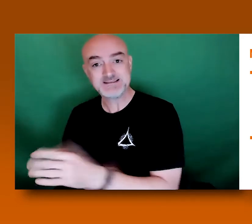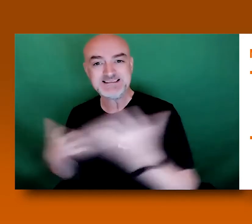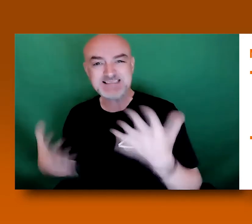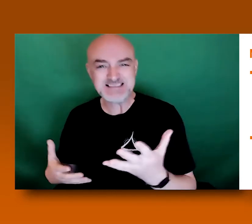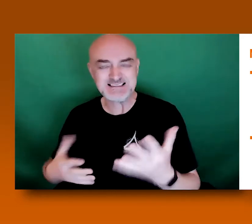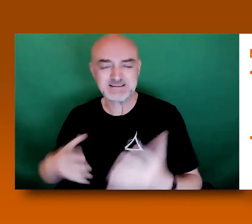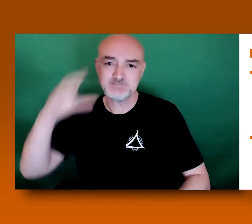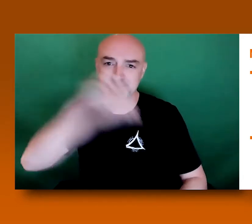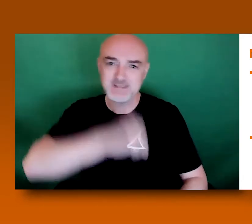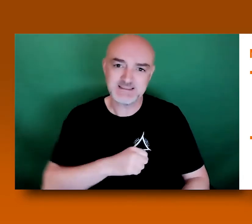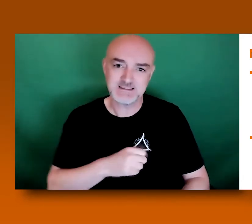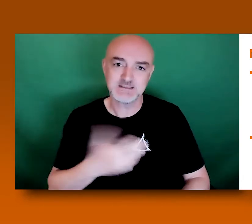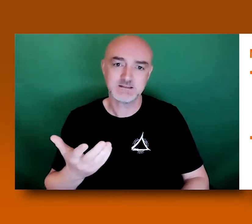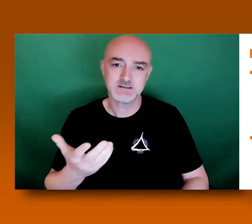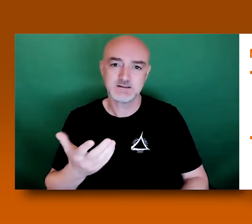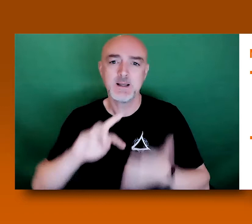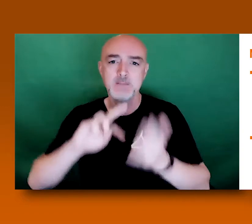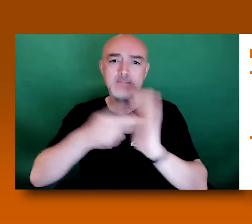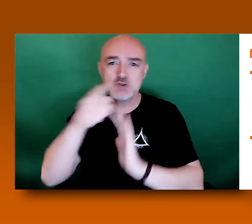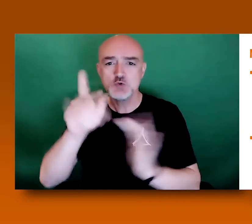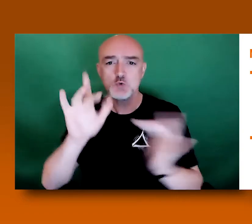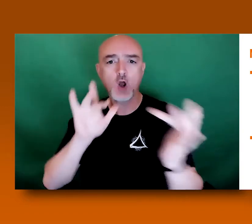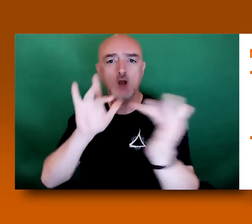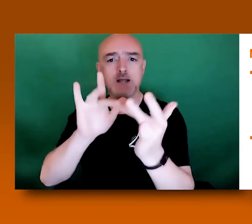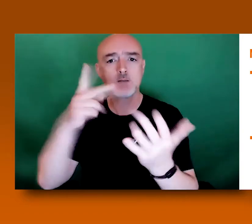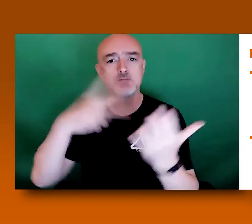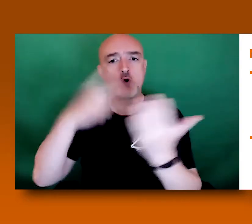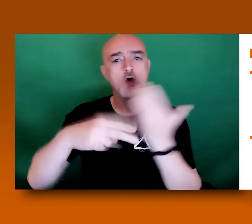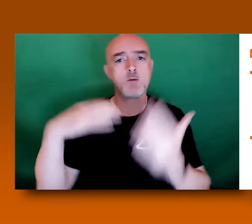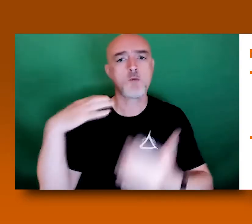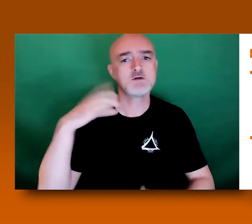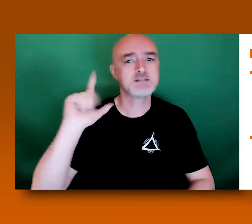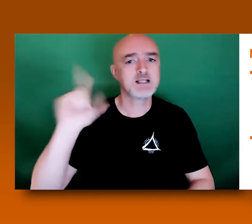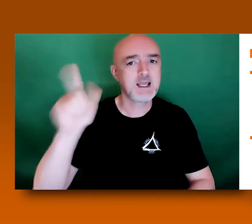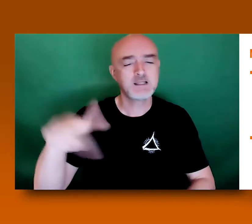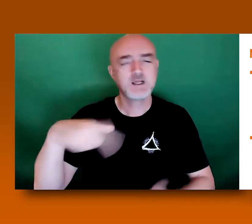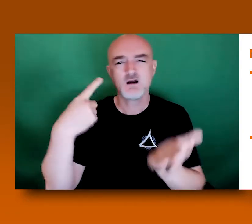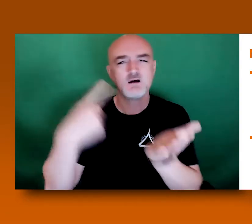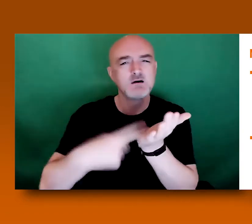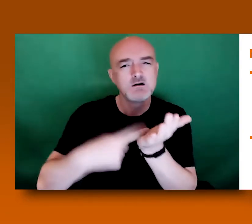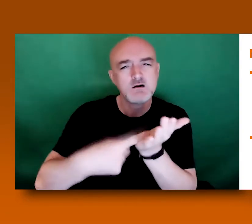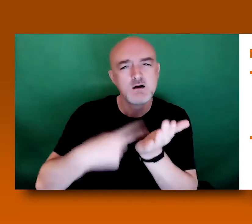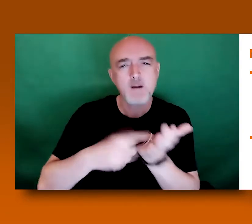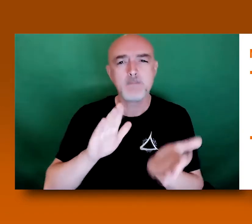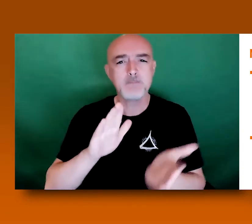is in a different meeting, then you miss out. So, what's most important here is to contact the program officer